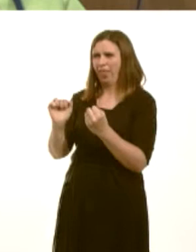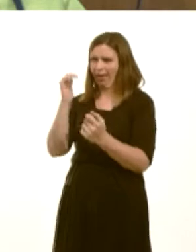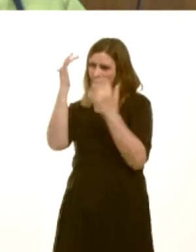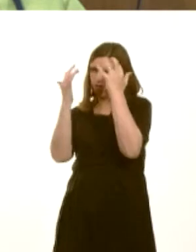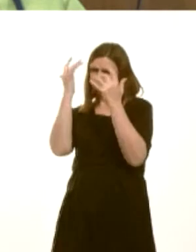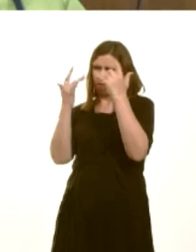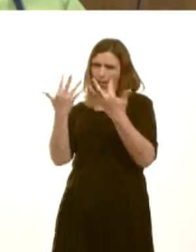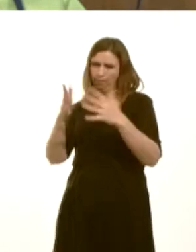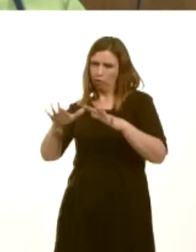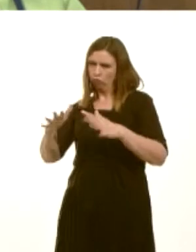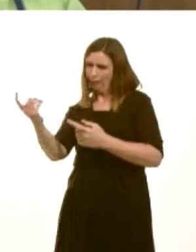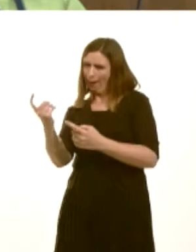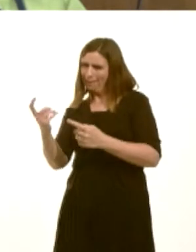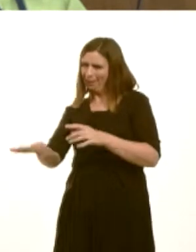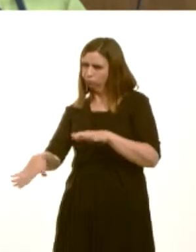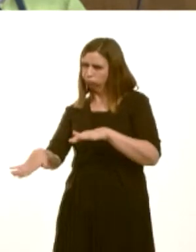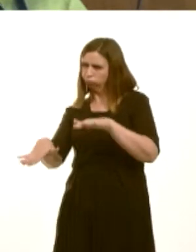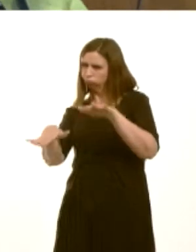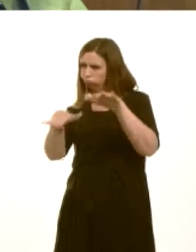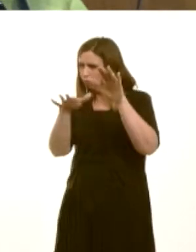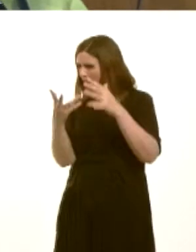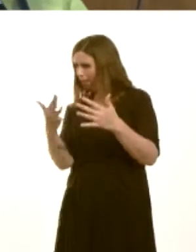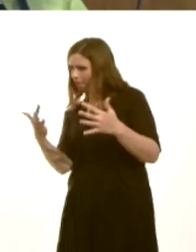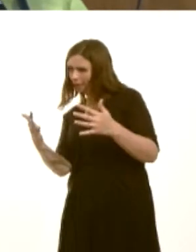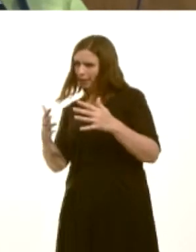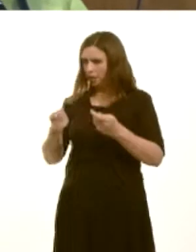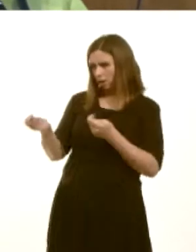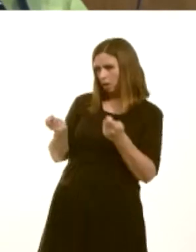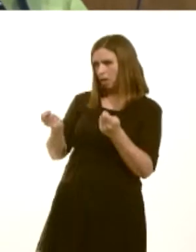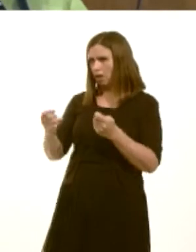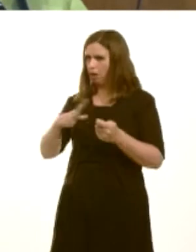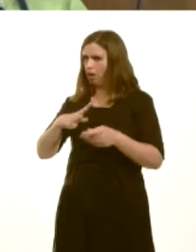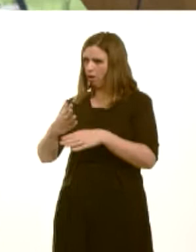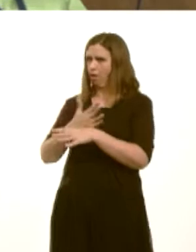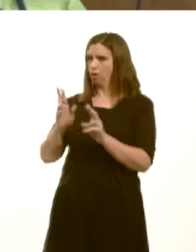numbers, but it stands to reason that the methods that they use have to be robust. Most